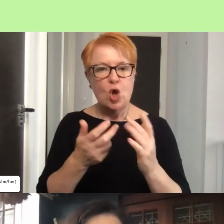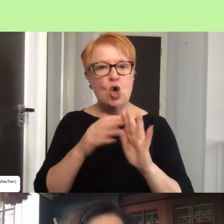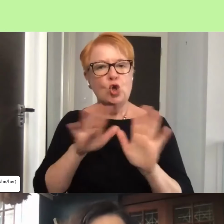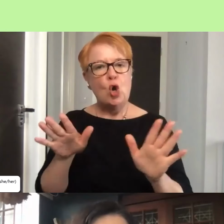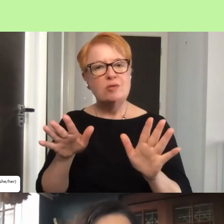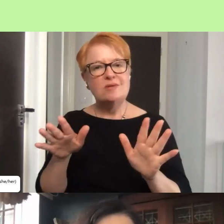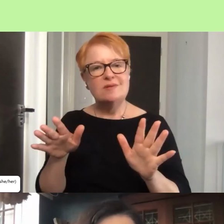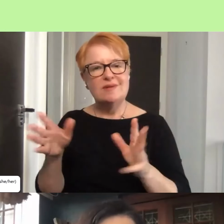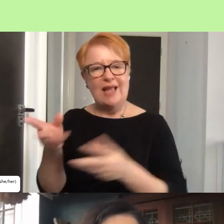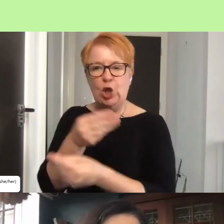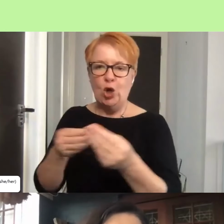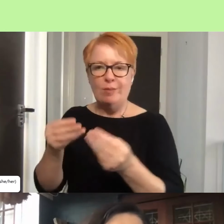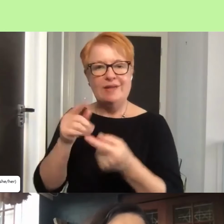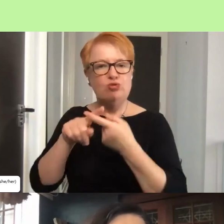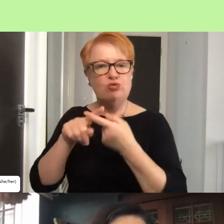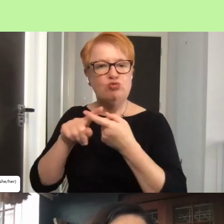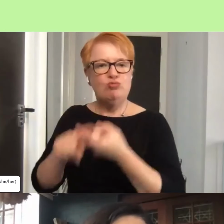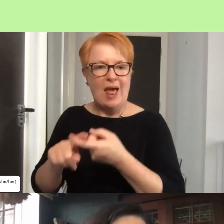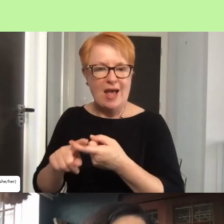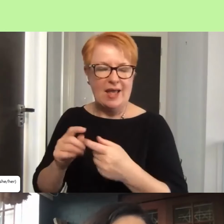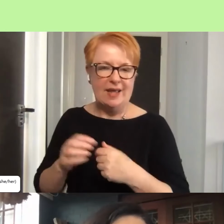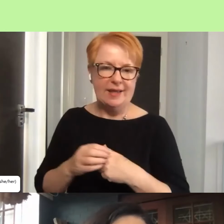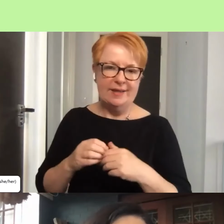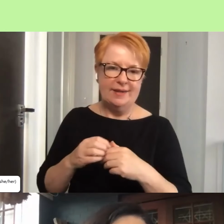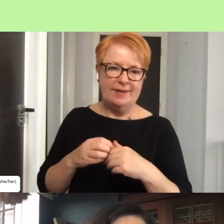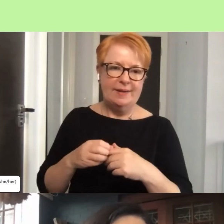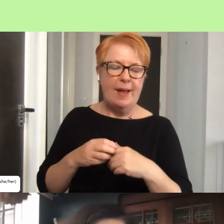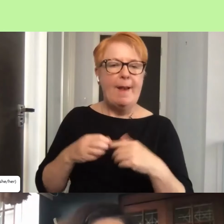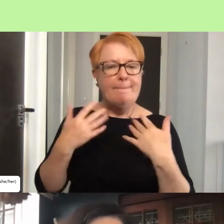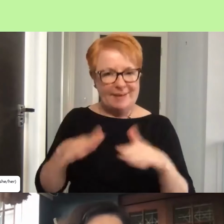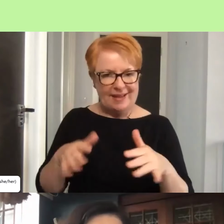I think there's been a lot of conversation among my students,